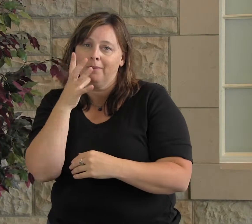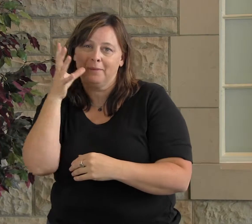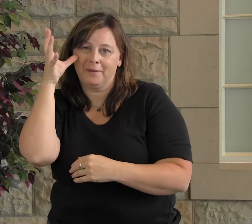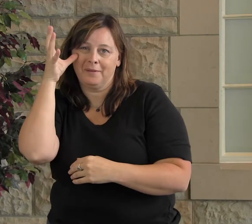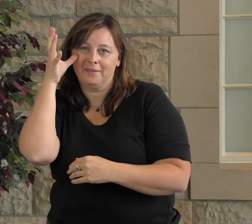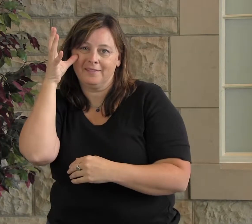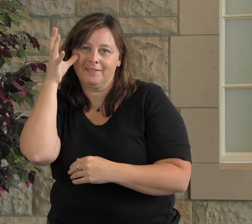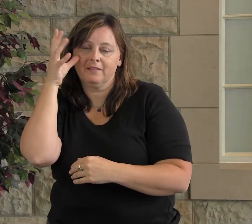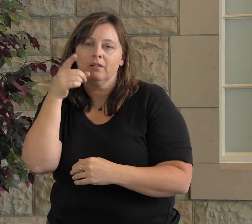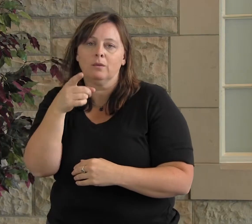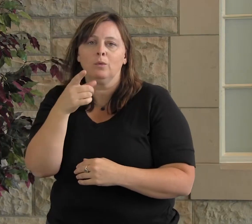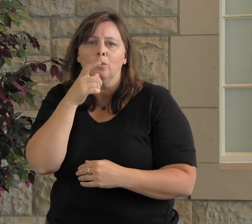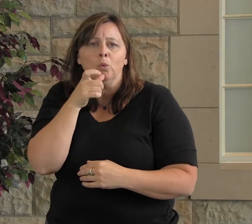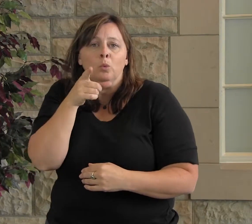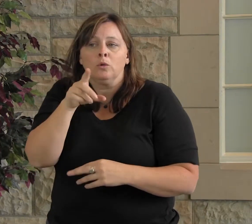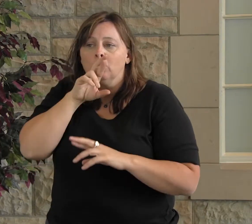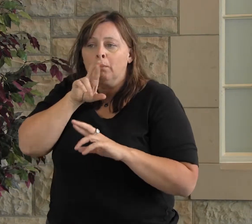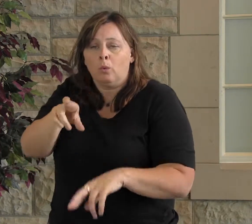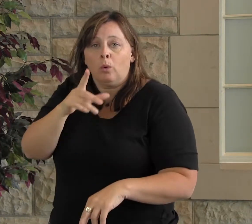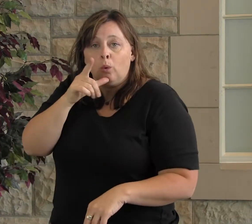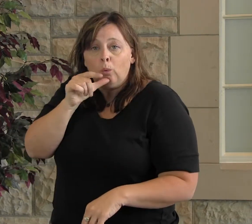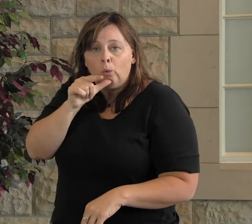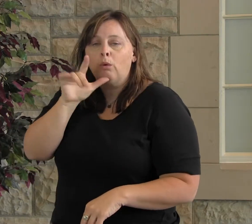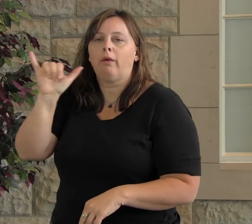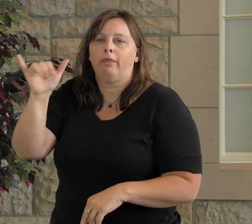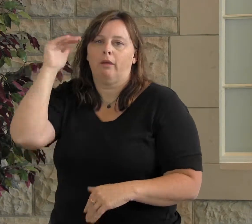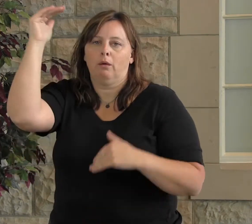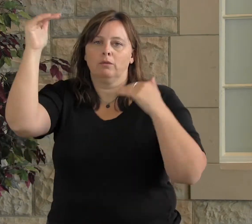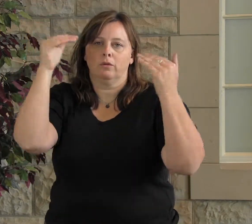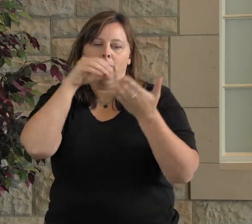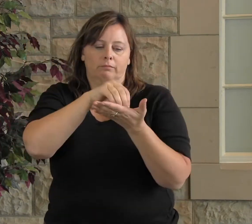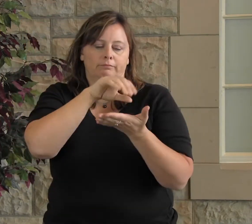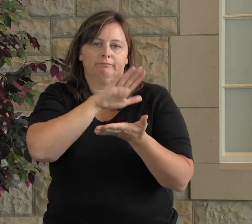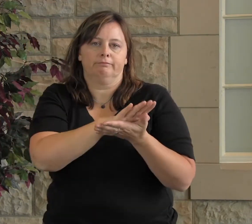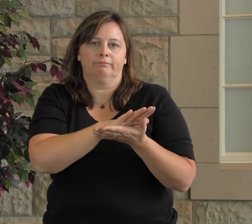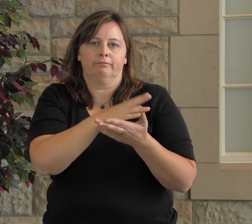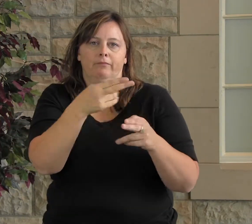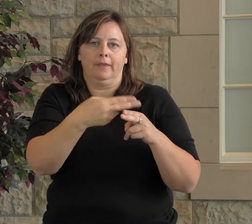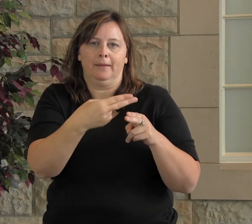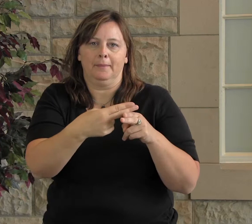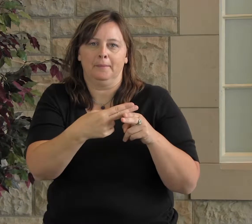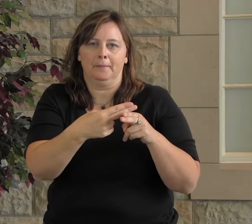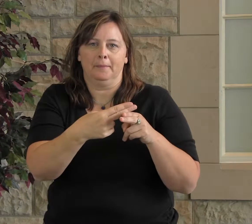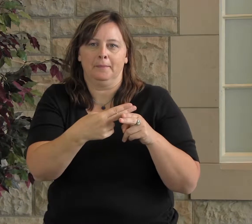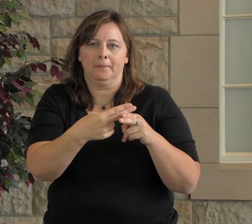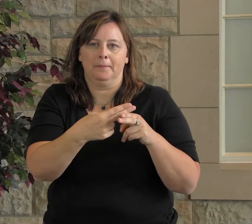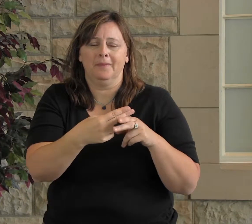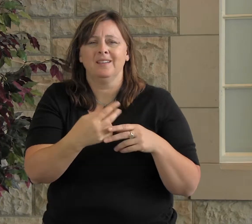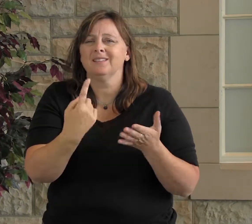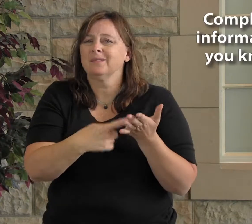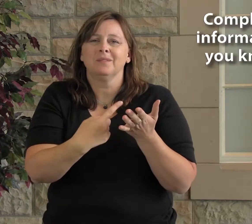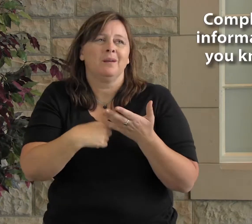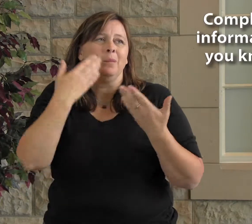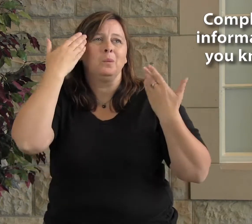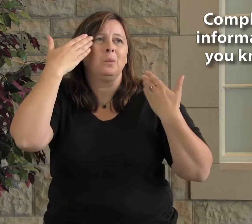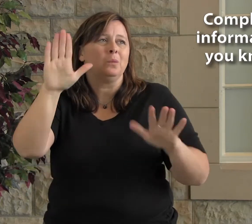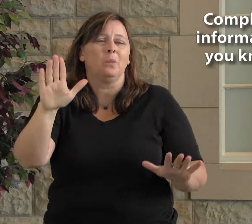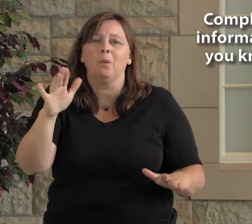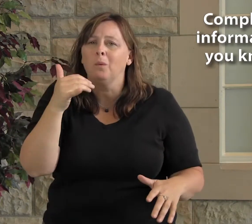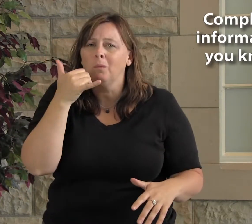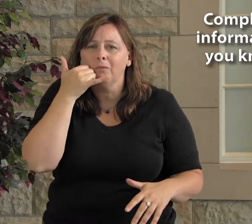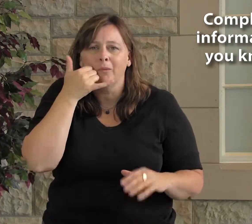Maybe it's another adult. It"s the person you're reporting on. That's whose name you put in the form.